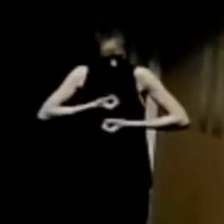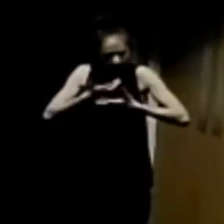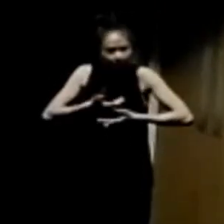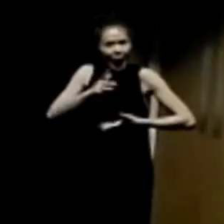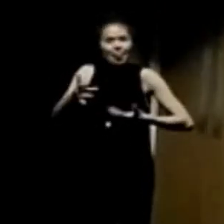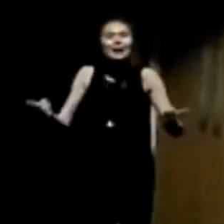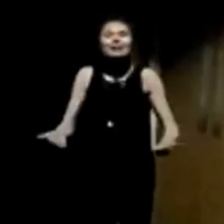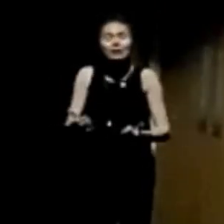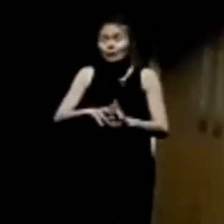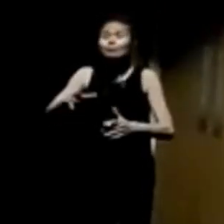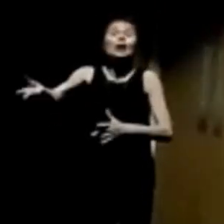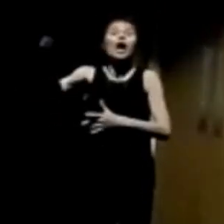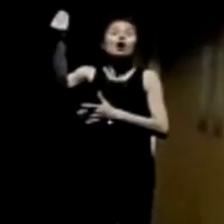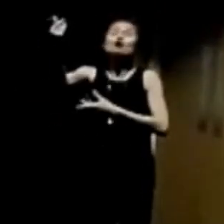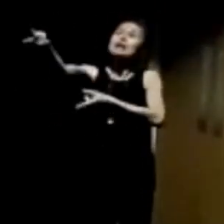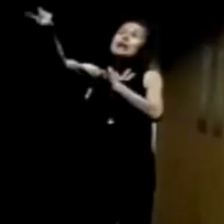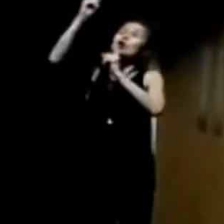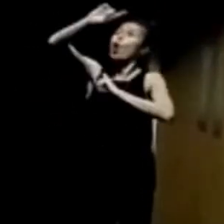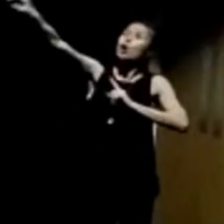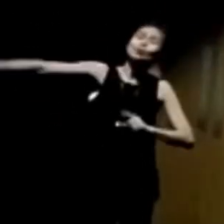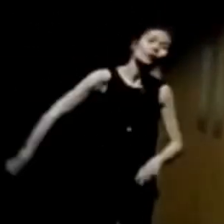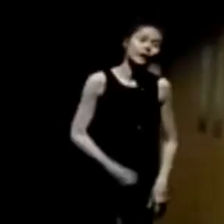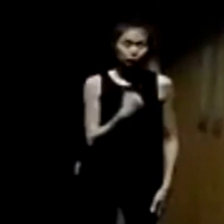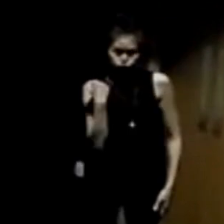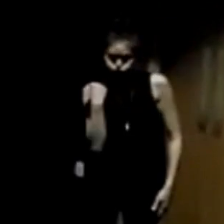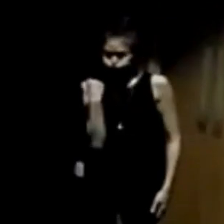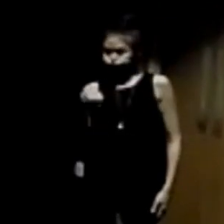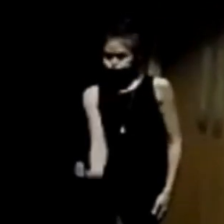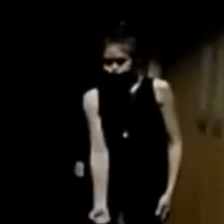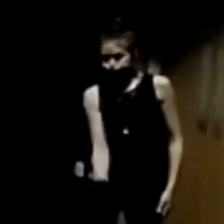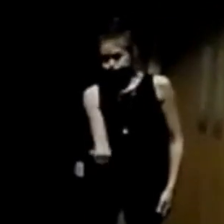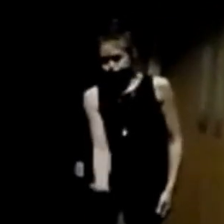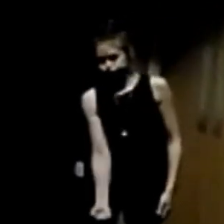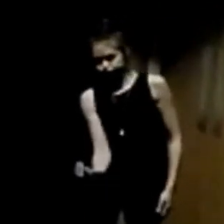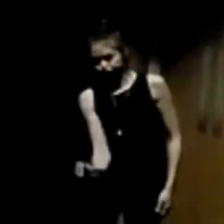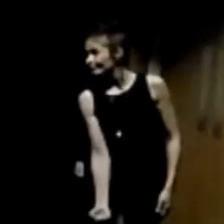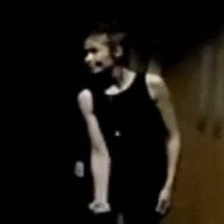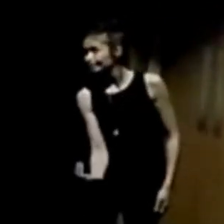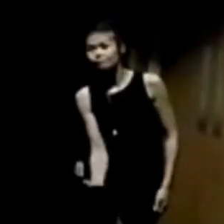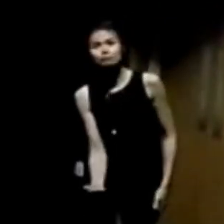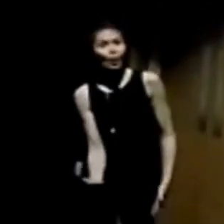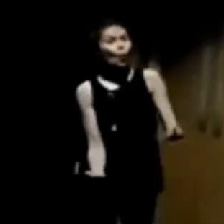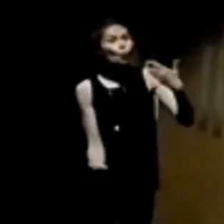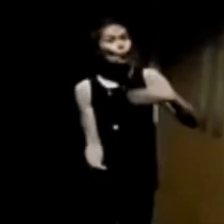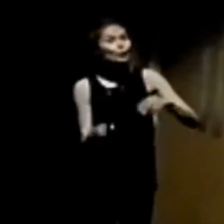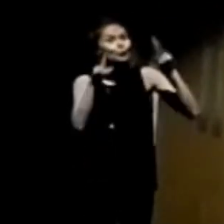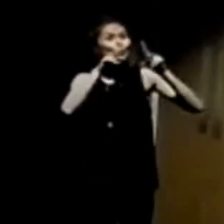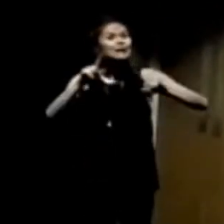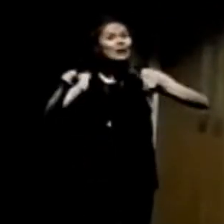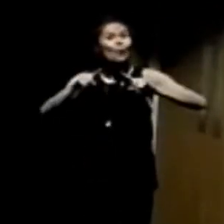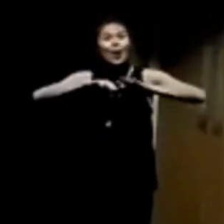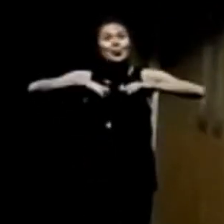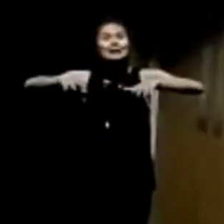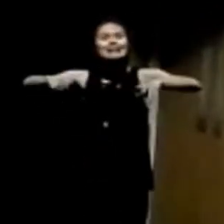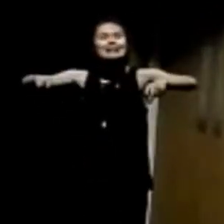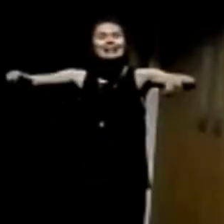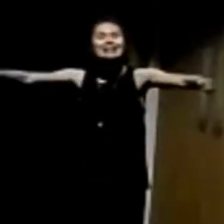A Greek god with an enormous chopper, wanted to see the seaside with his whopper.